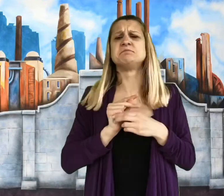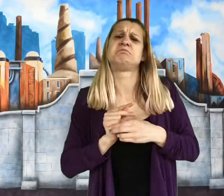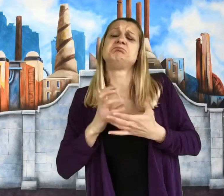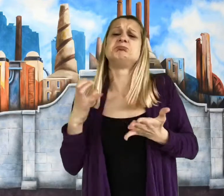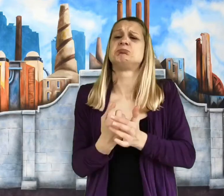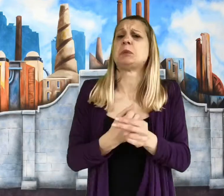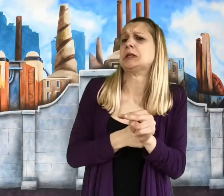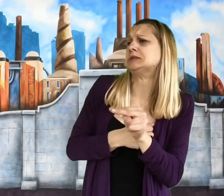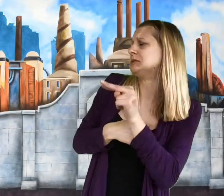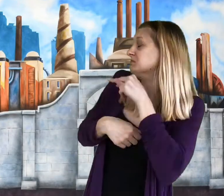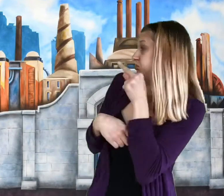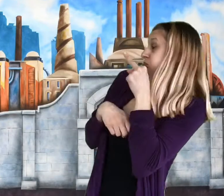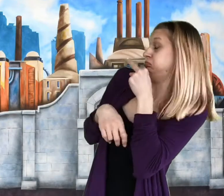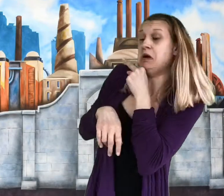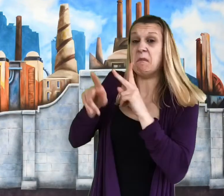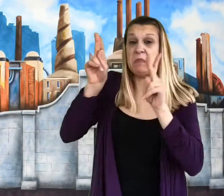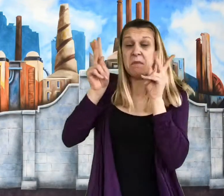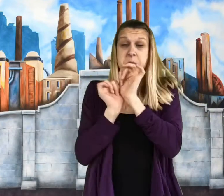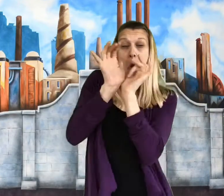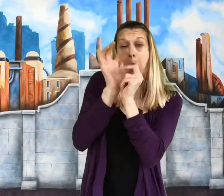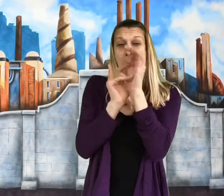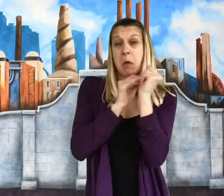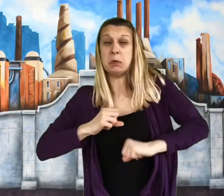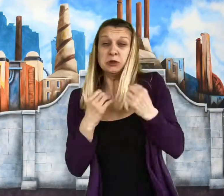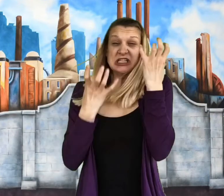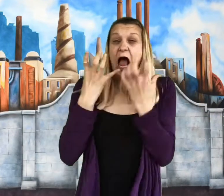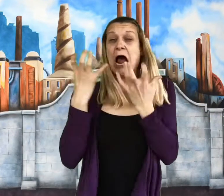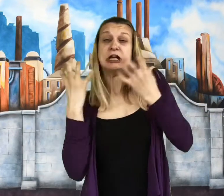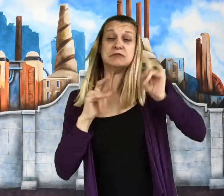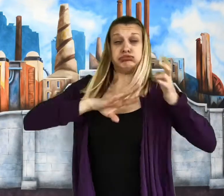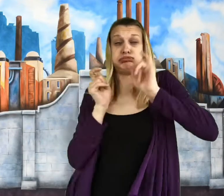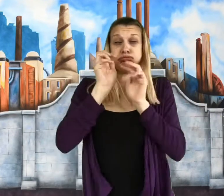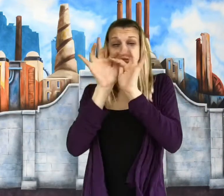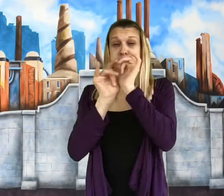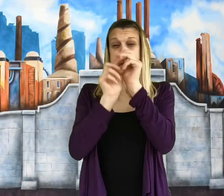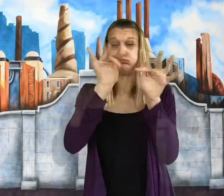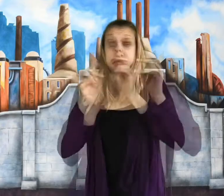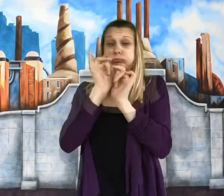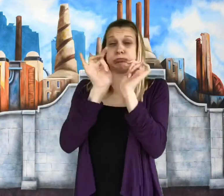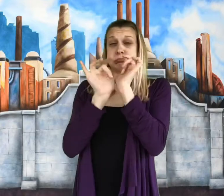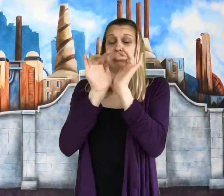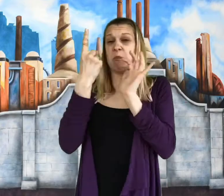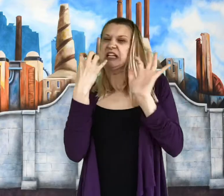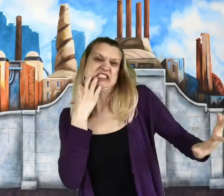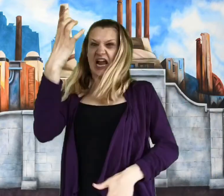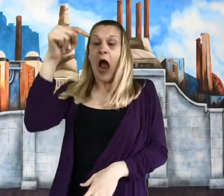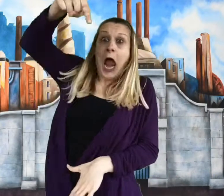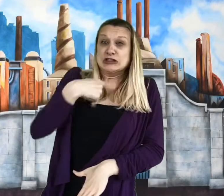Behind him, Charlie Bucket could hear the shouts of the people in the crowd as they pushed against each other.